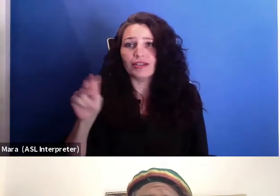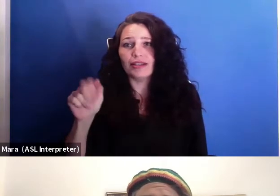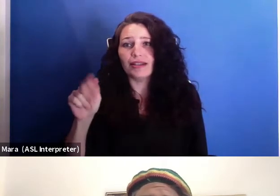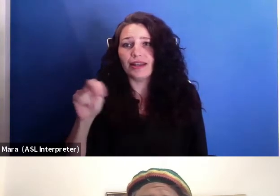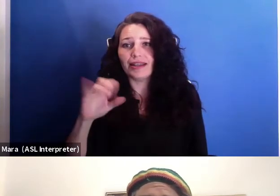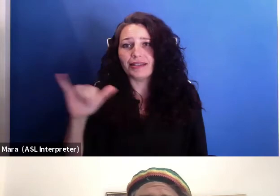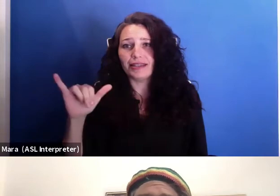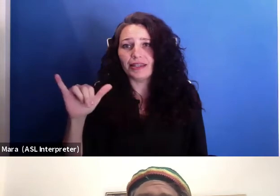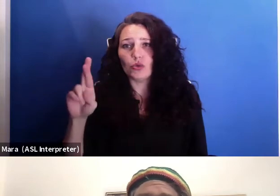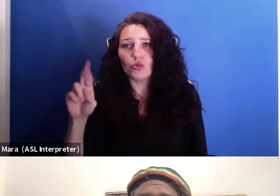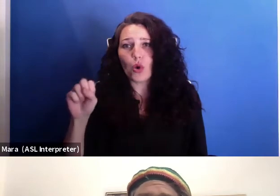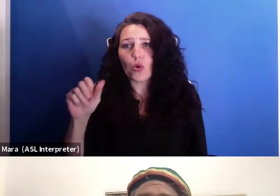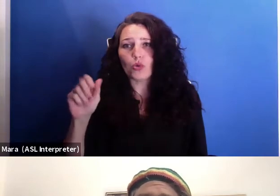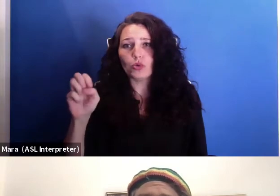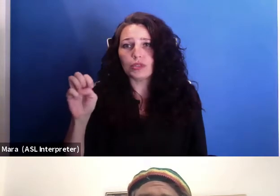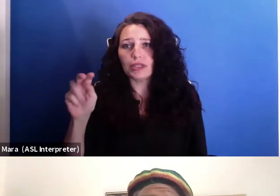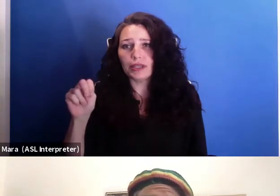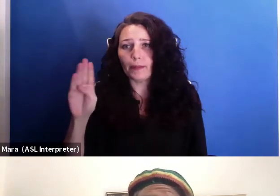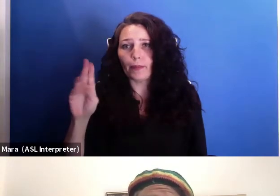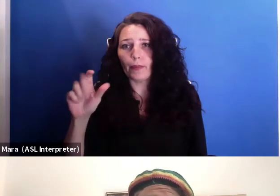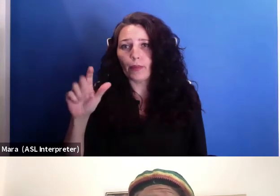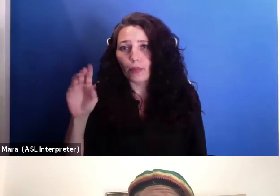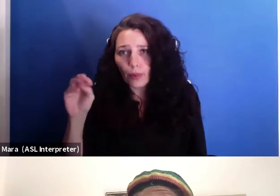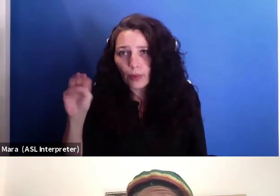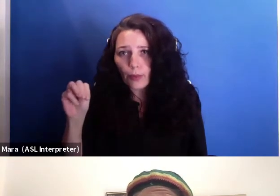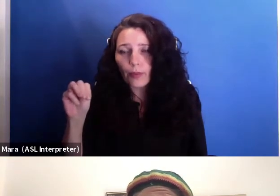who has disability affected speech.